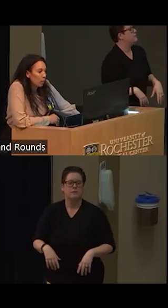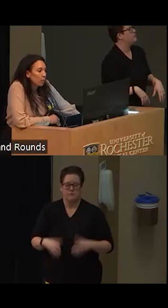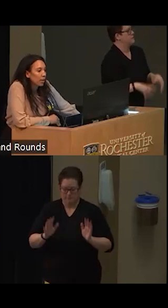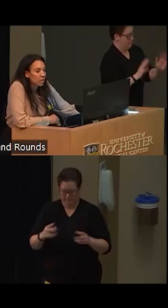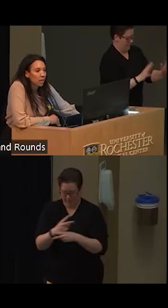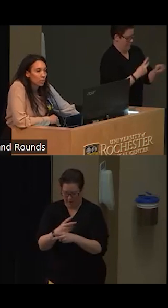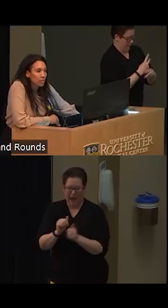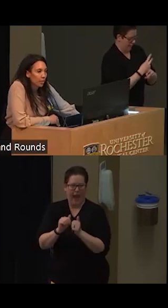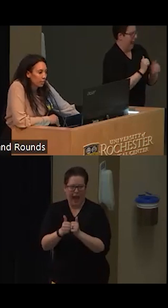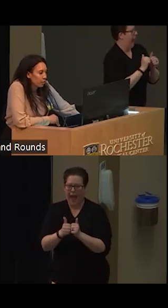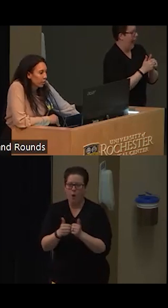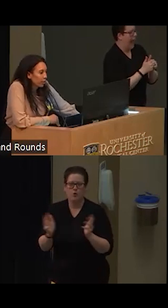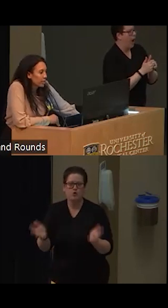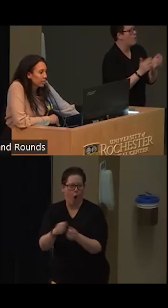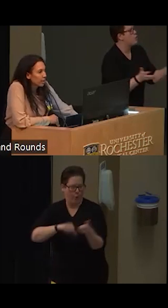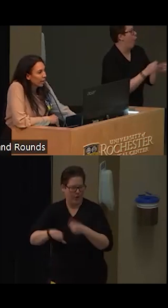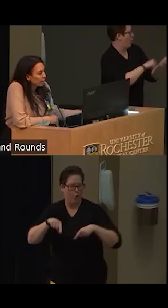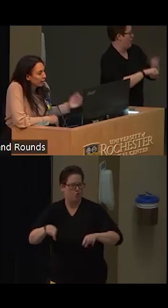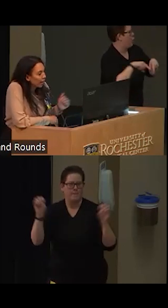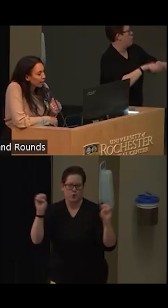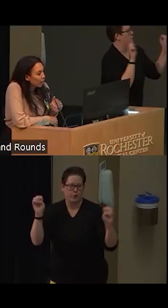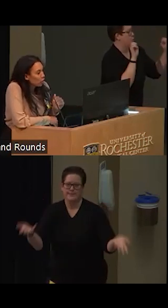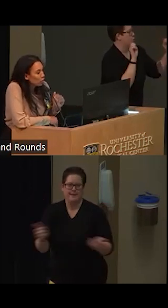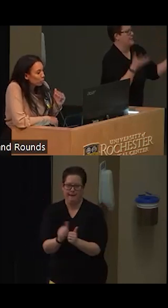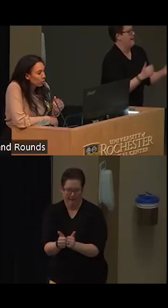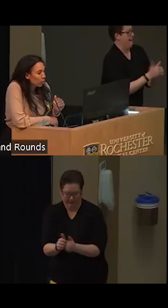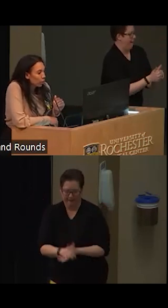how are we going to talk to each other during a crisis and again the pre-work